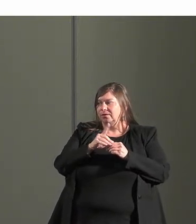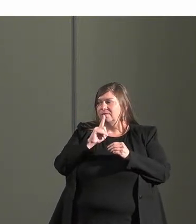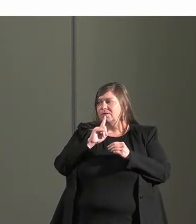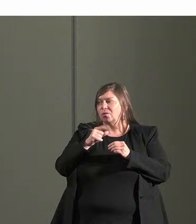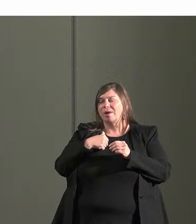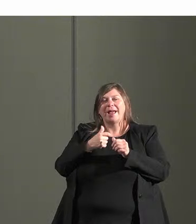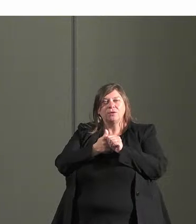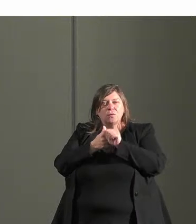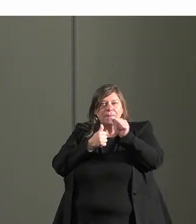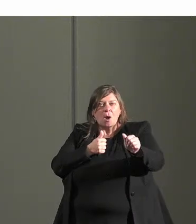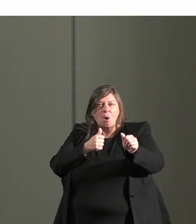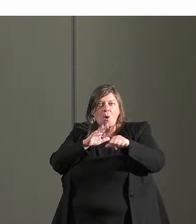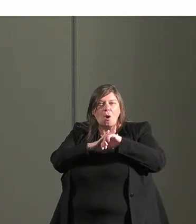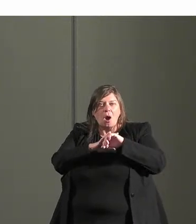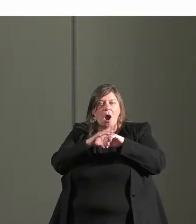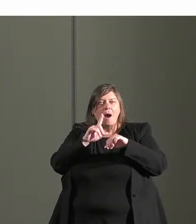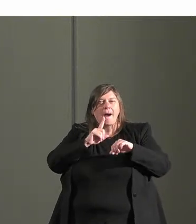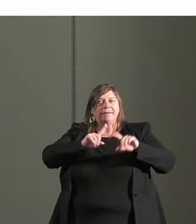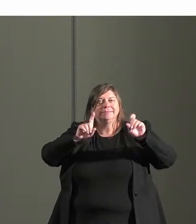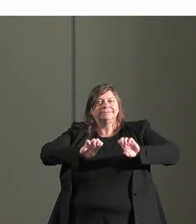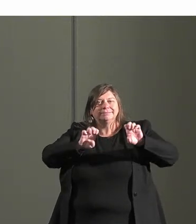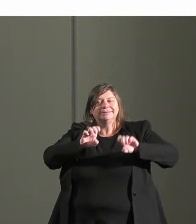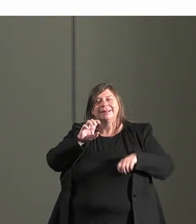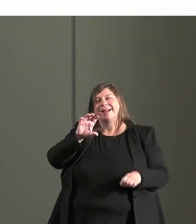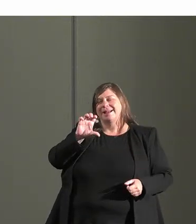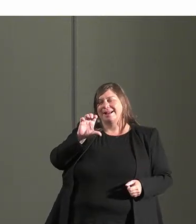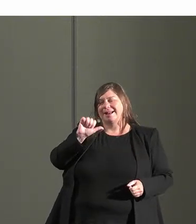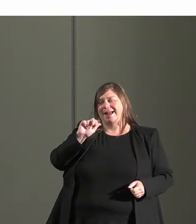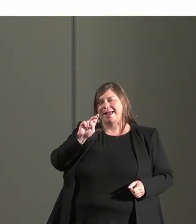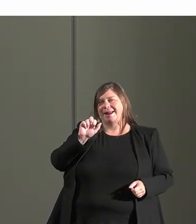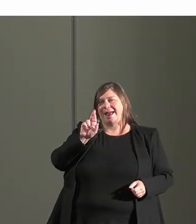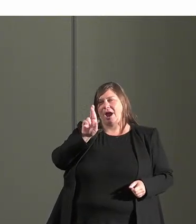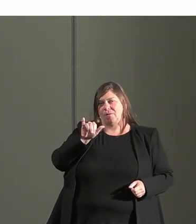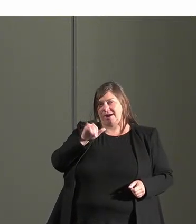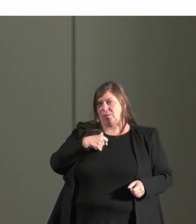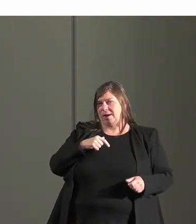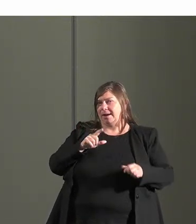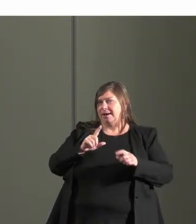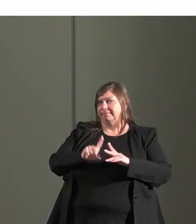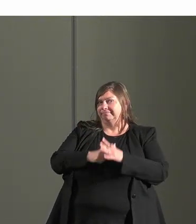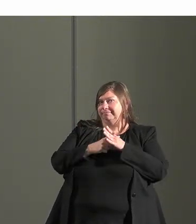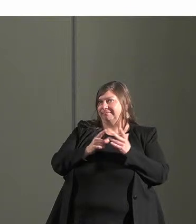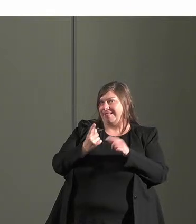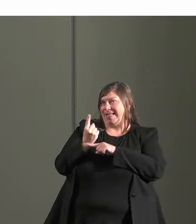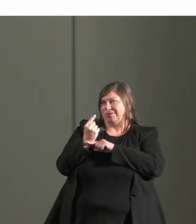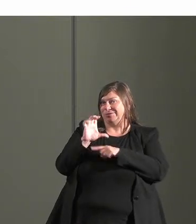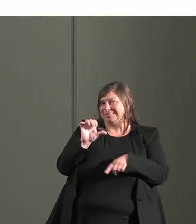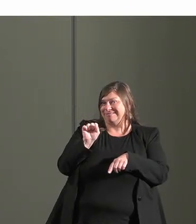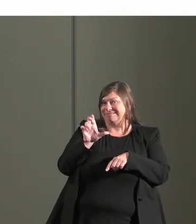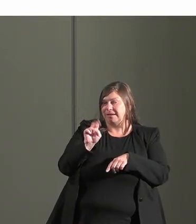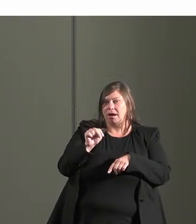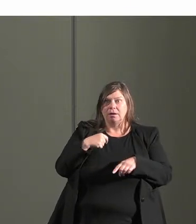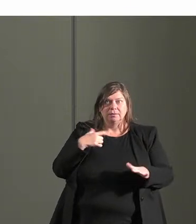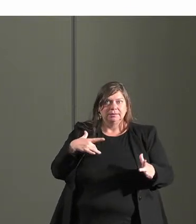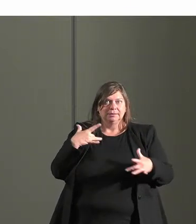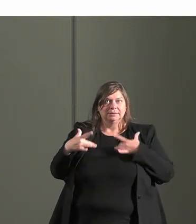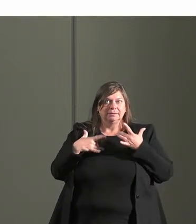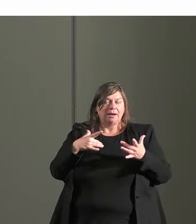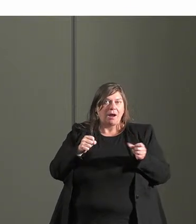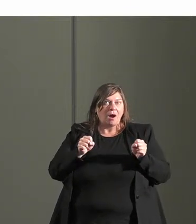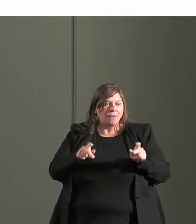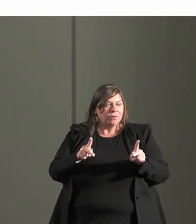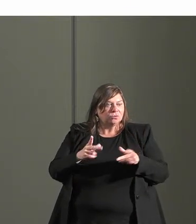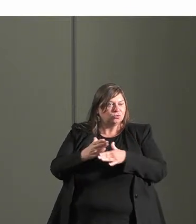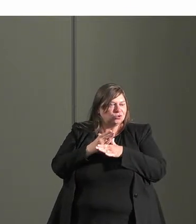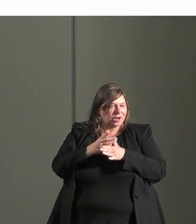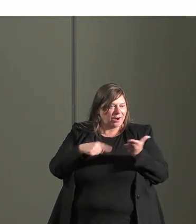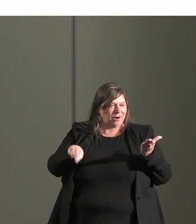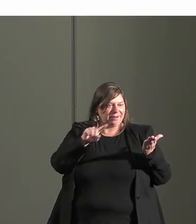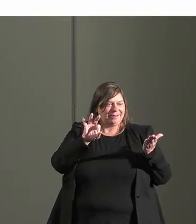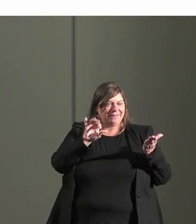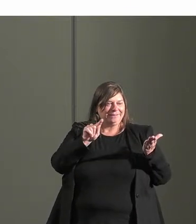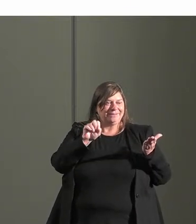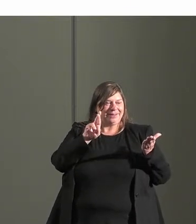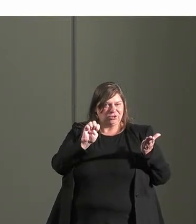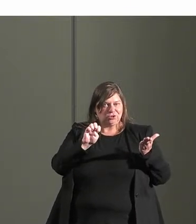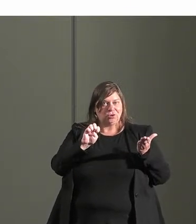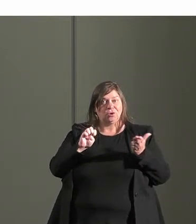Last year, we announced remode. reading mode on canary at CSUN.